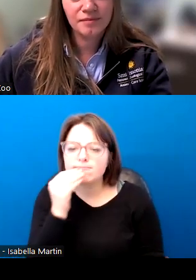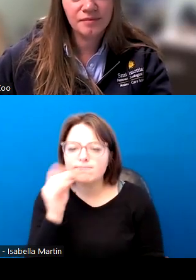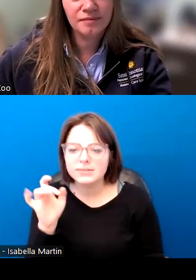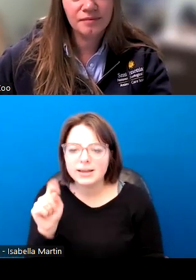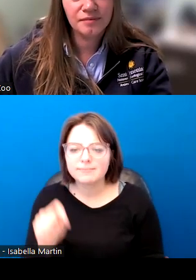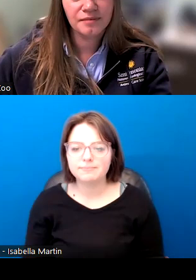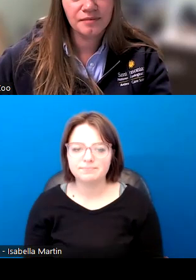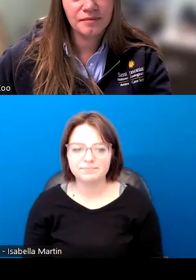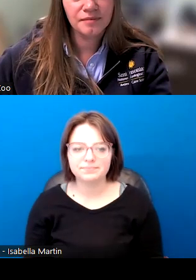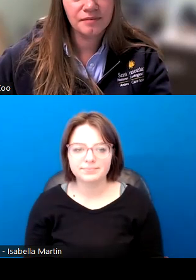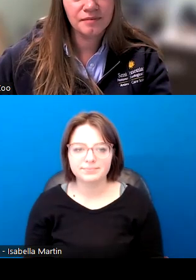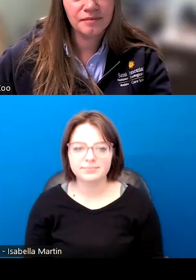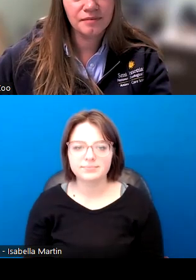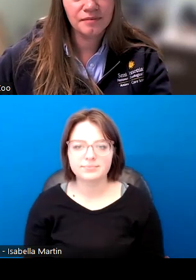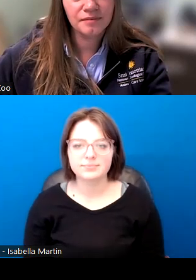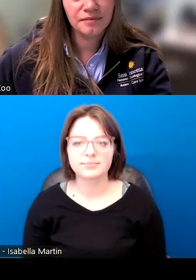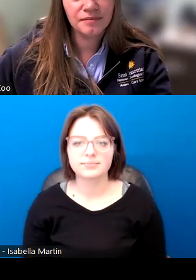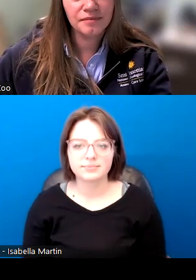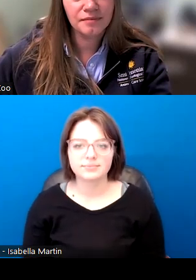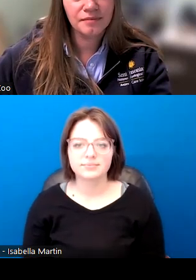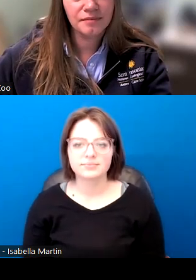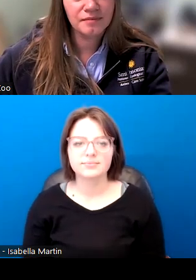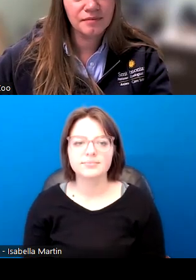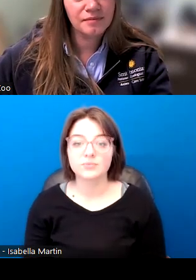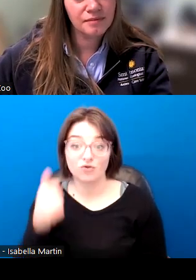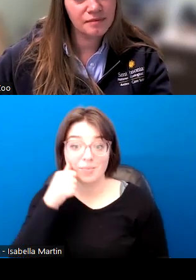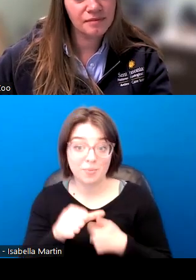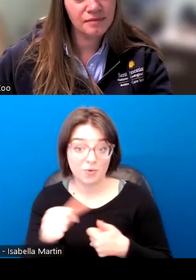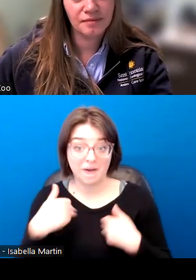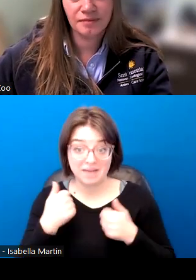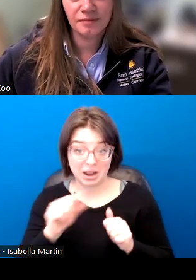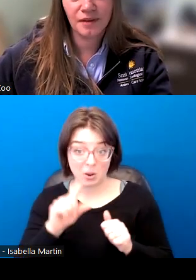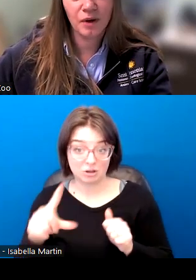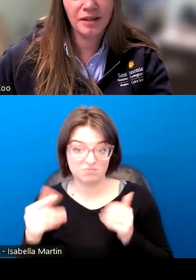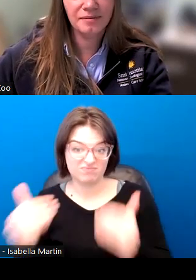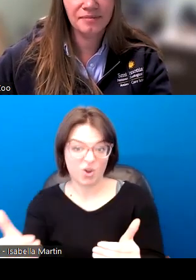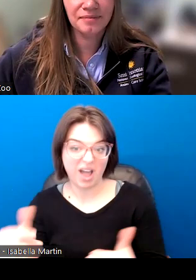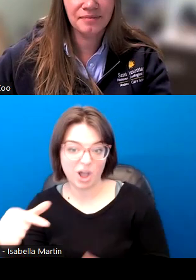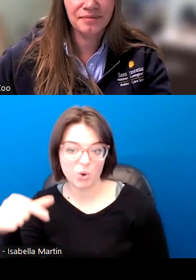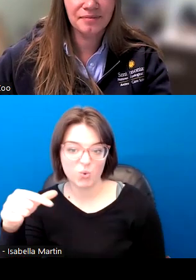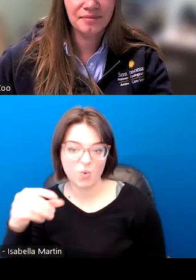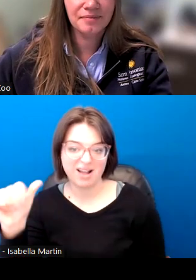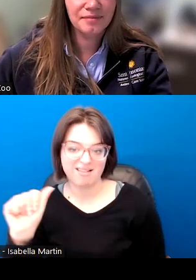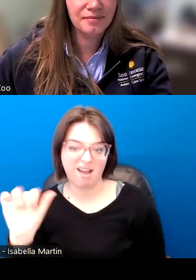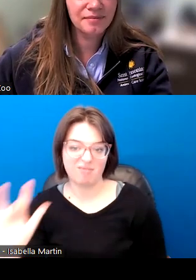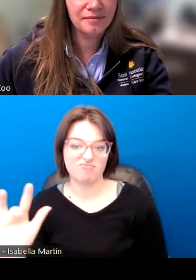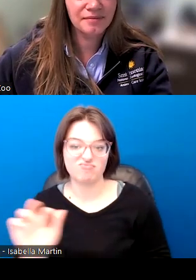questions um for um Erin. So let's get right to it. So this is a Baltimore Oriole, so what is